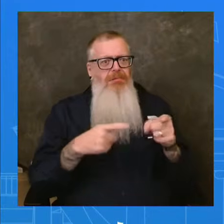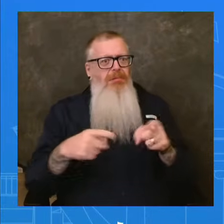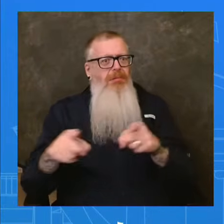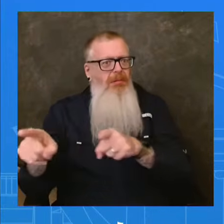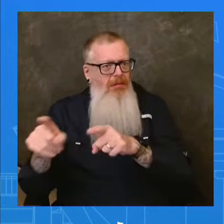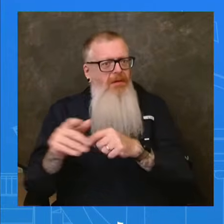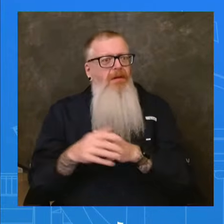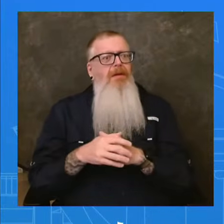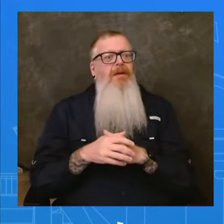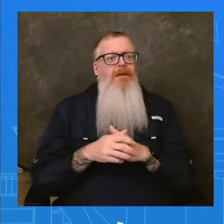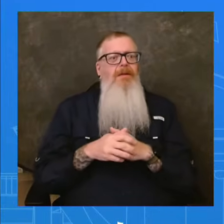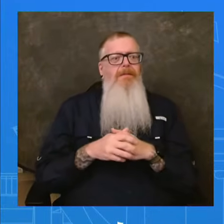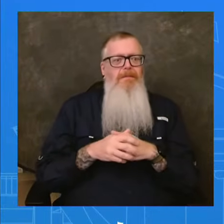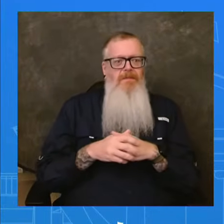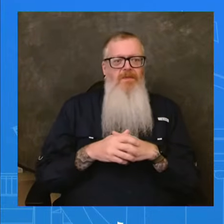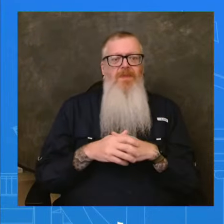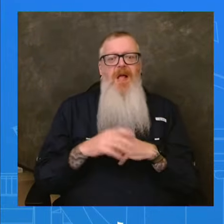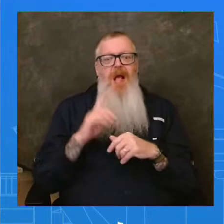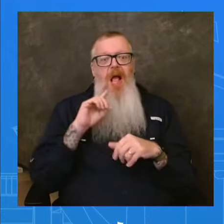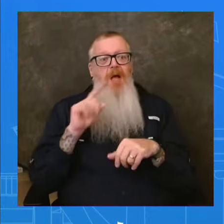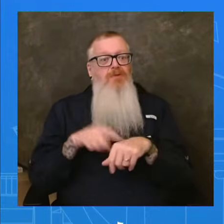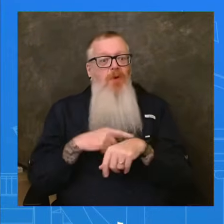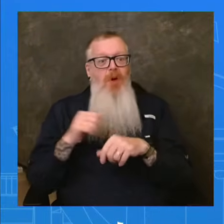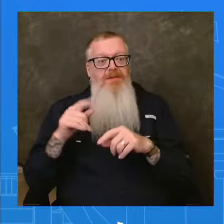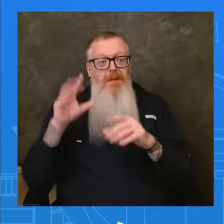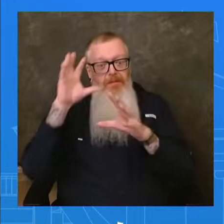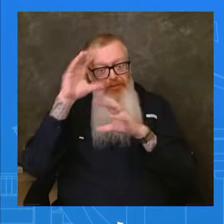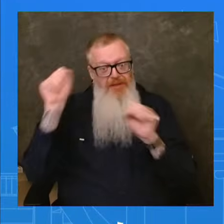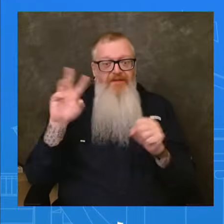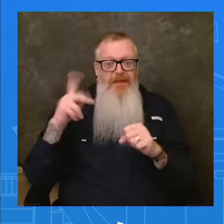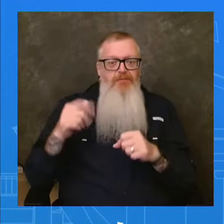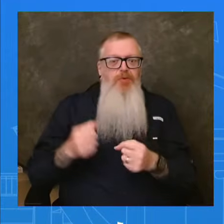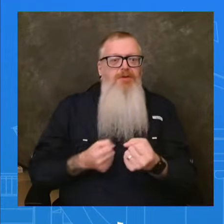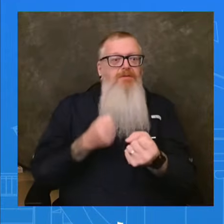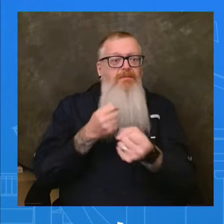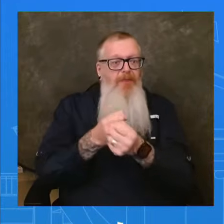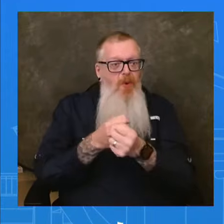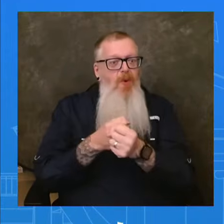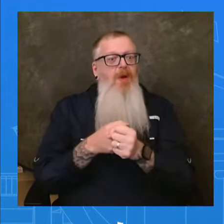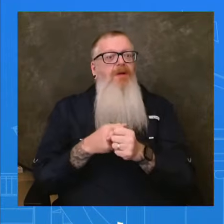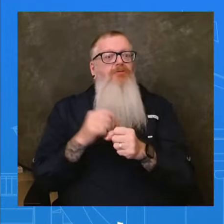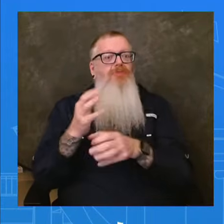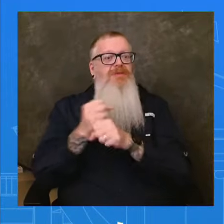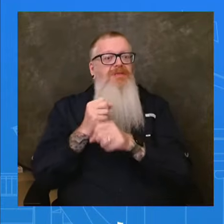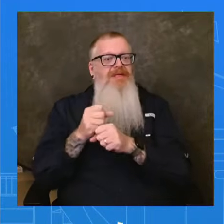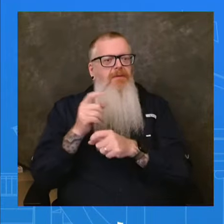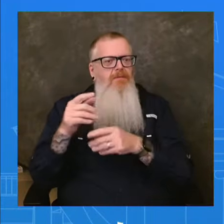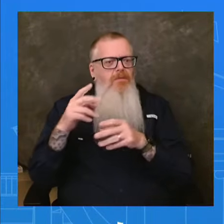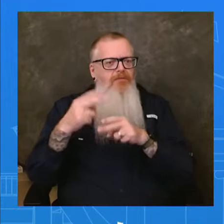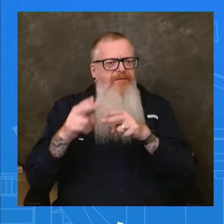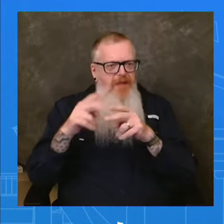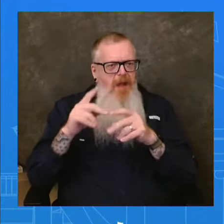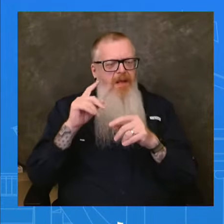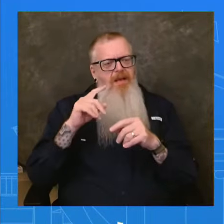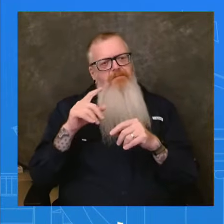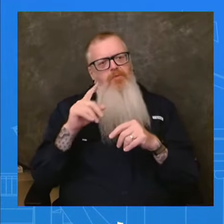The president and vice president received a briefing on the administration's lifesaving preparations ahead of Hurricane Milton.